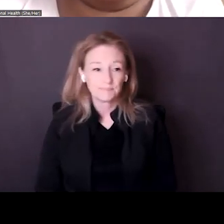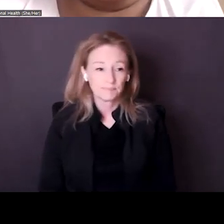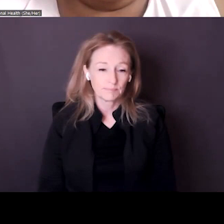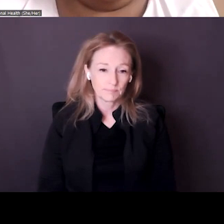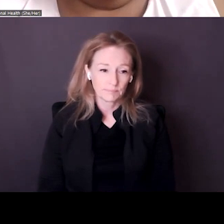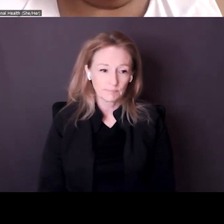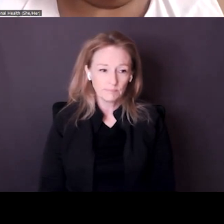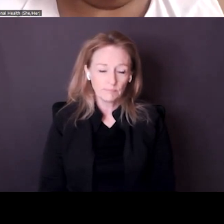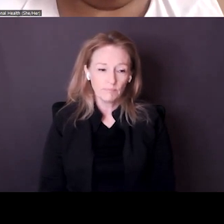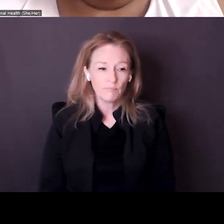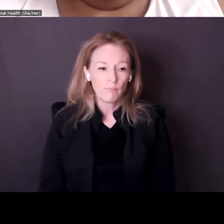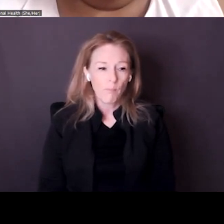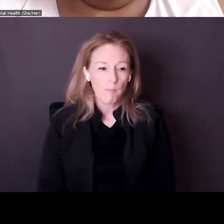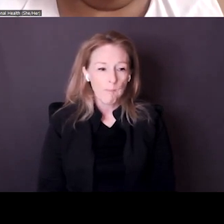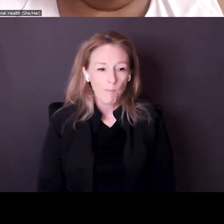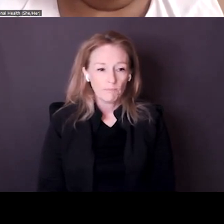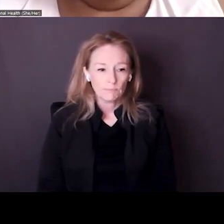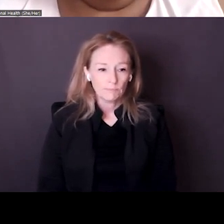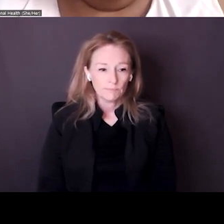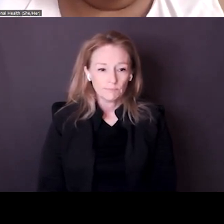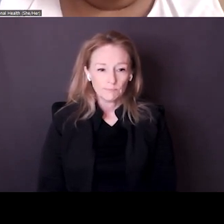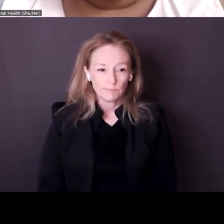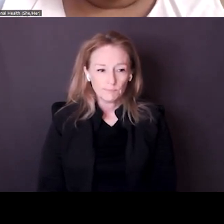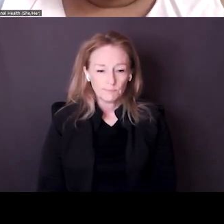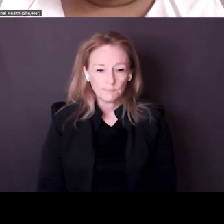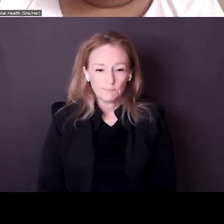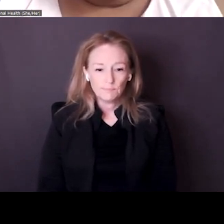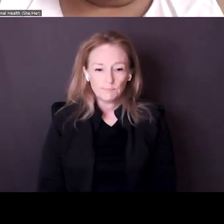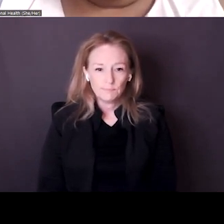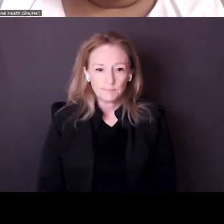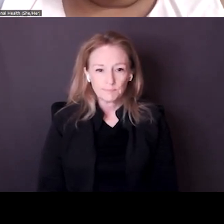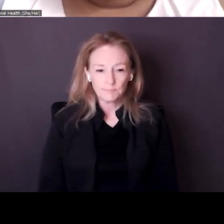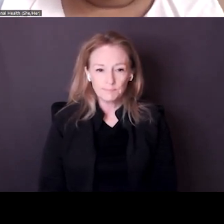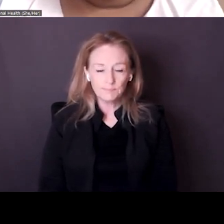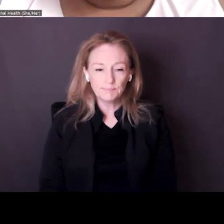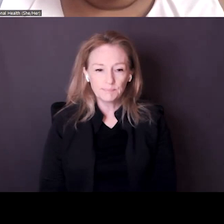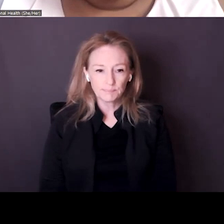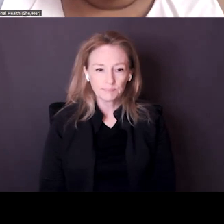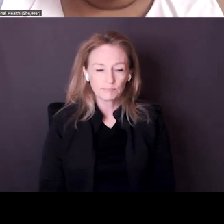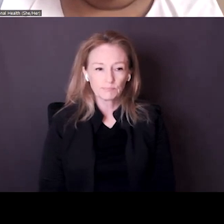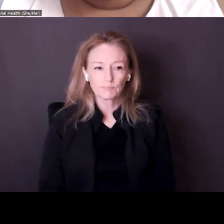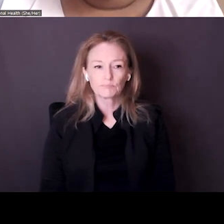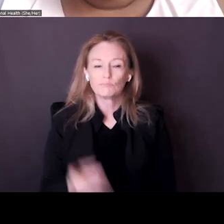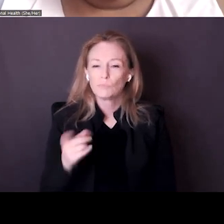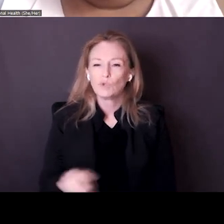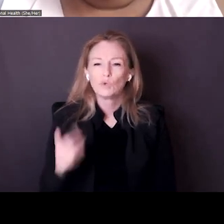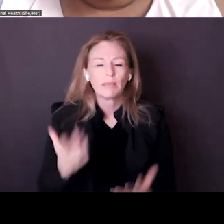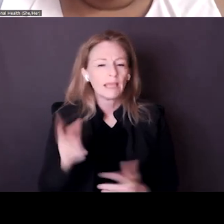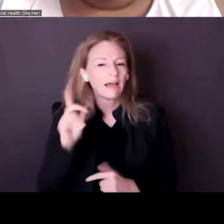NEXT SLIDE. ALL RIGHT. SO YOU ALL MAY HAVE HEARD IN THE NEWS AROUND